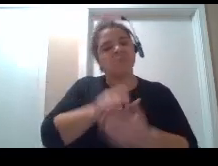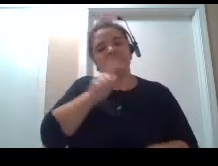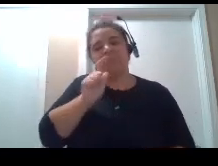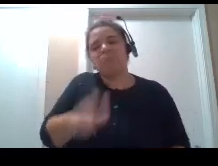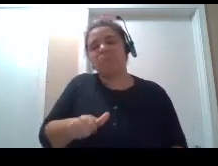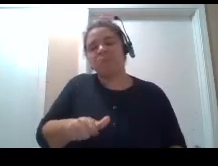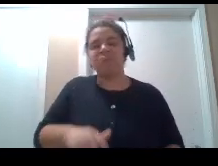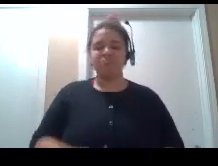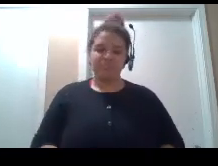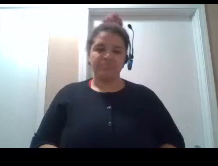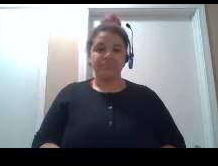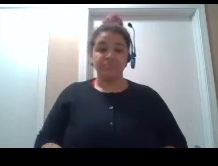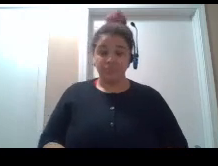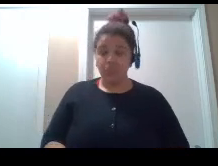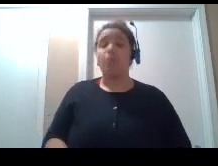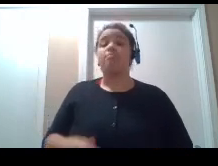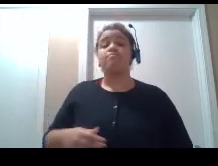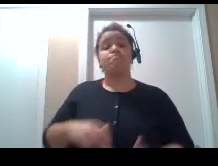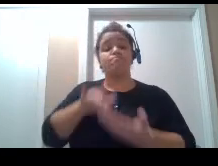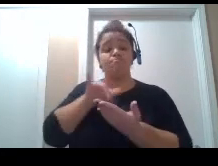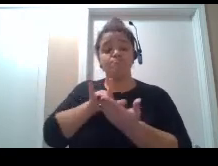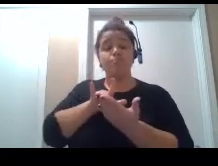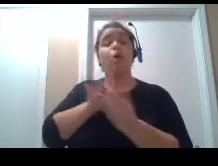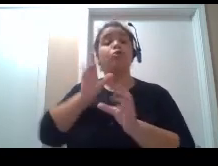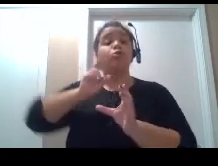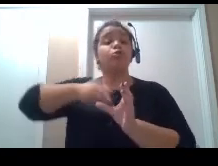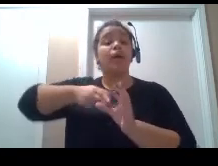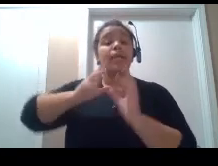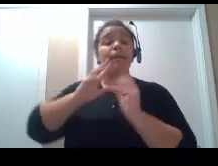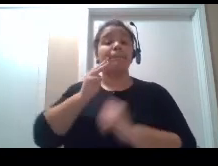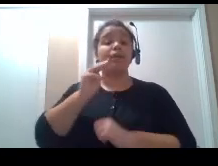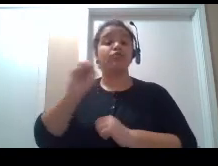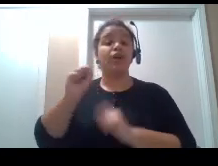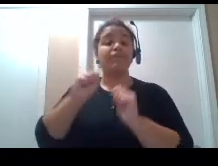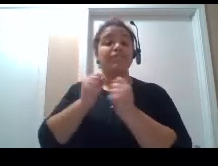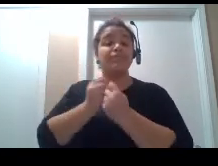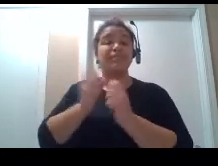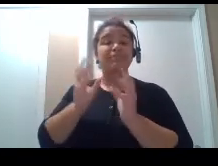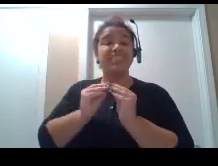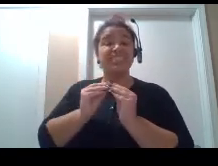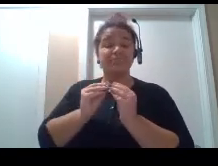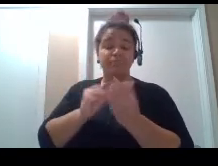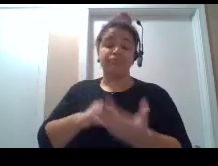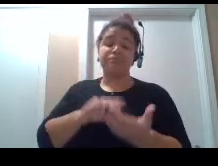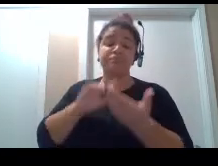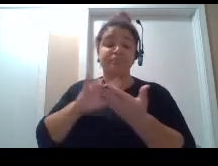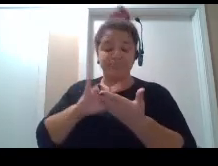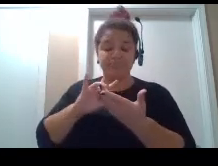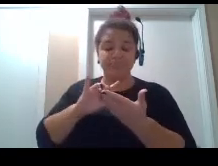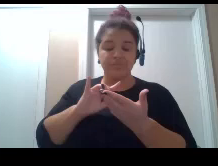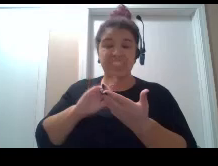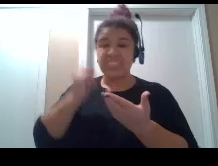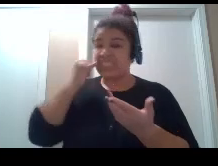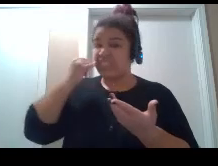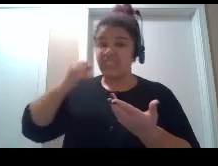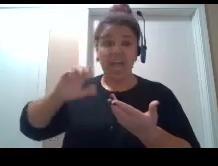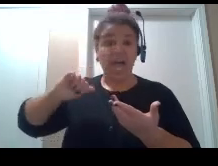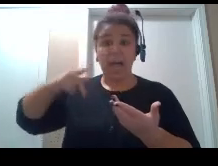invite, select Join Microsoft Teams meeting. If you don't already have the Teams mobile app, you'll